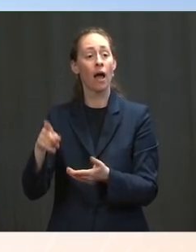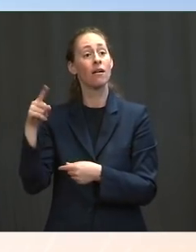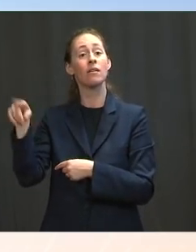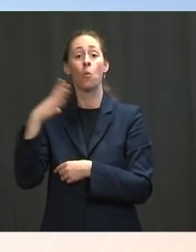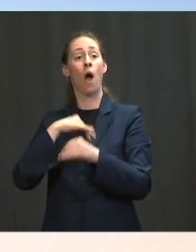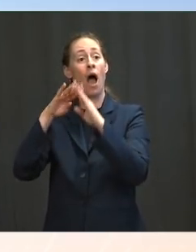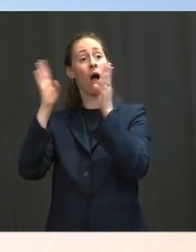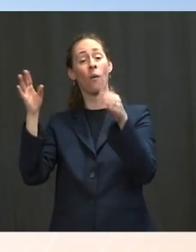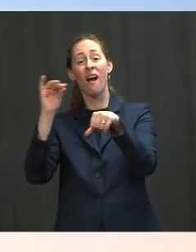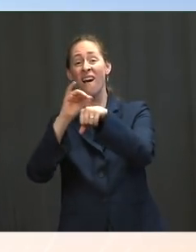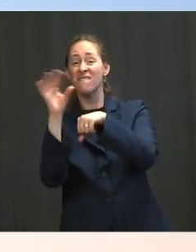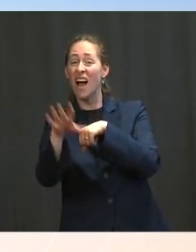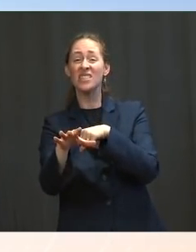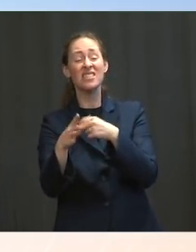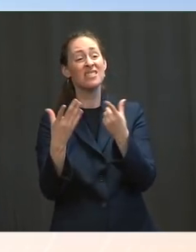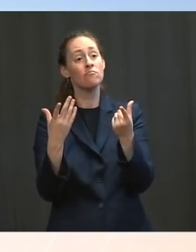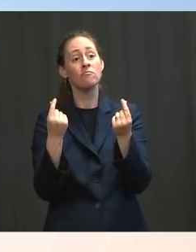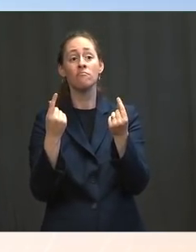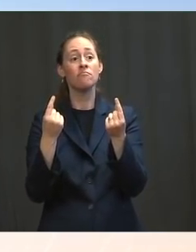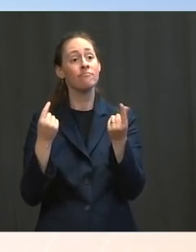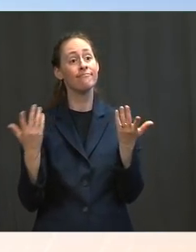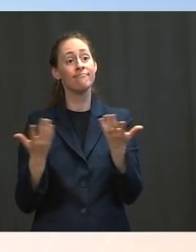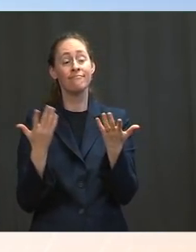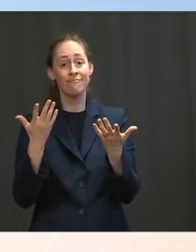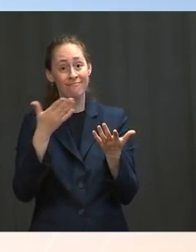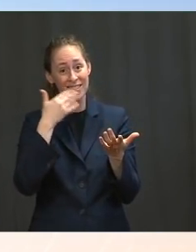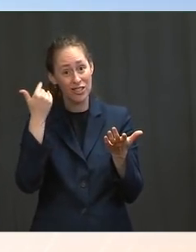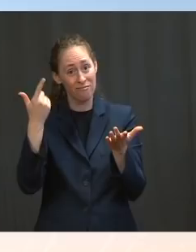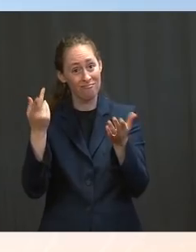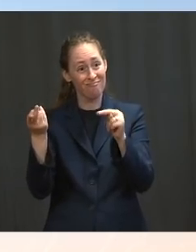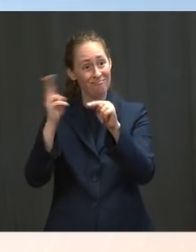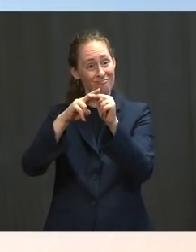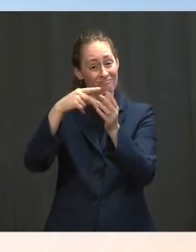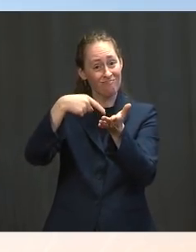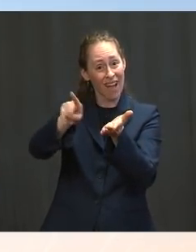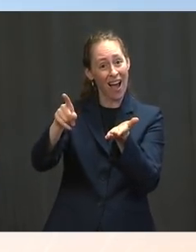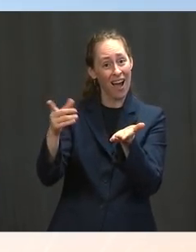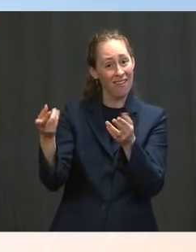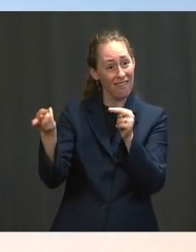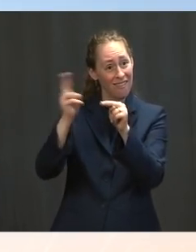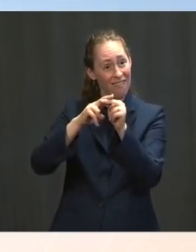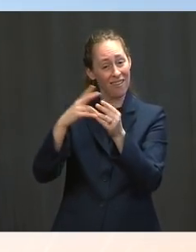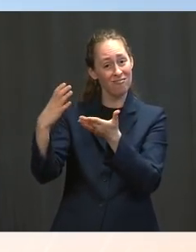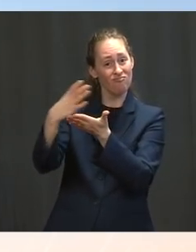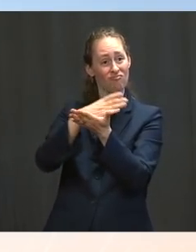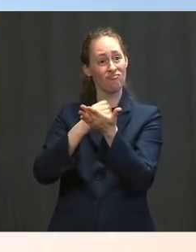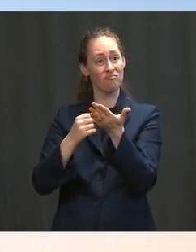with these wage increases of 15 to 17 percent already, and it's still difficult finding quality workers?